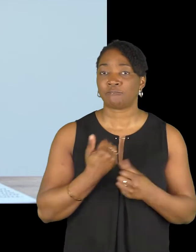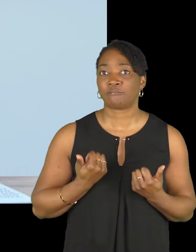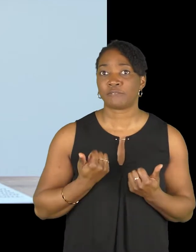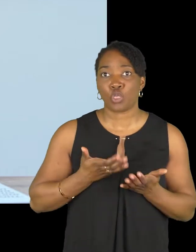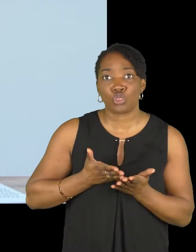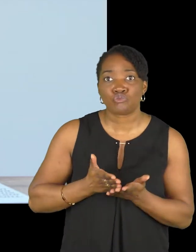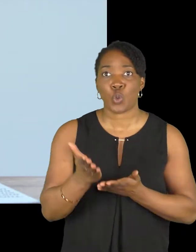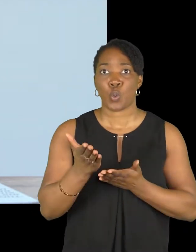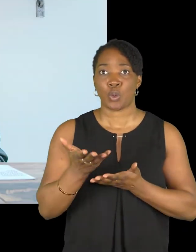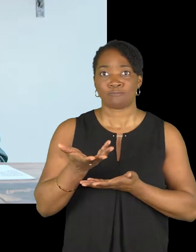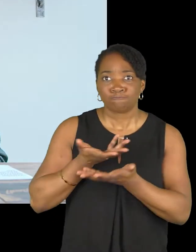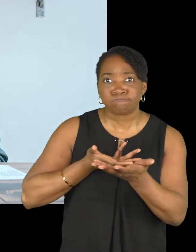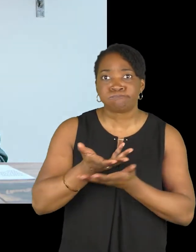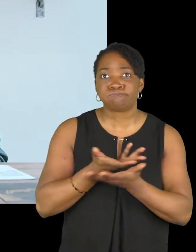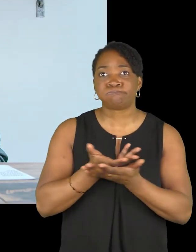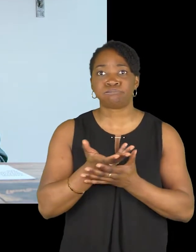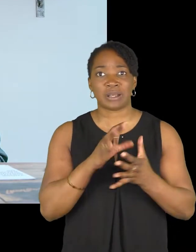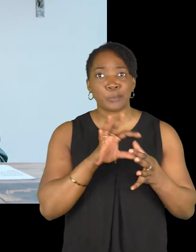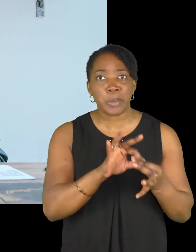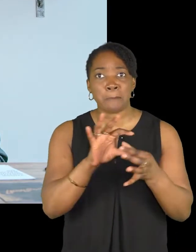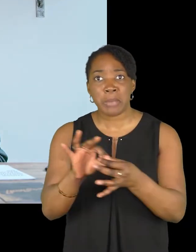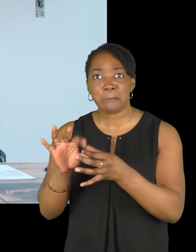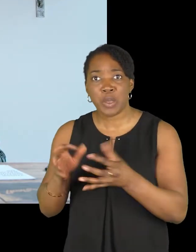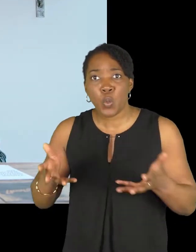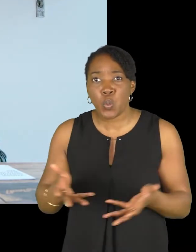and productive. And you know, through those sessions, and through those connections,